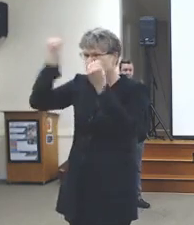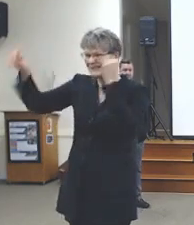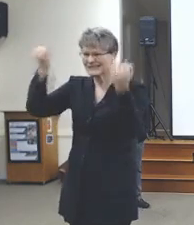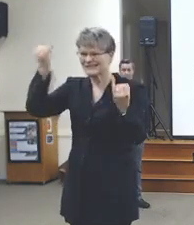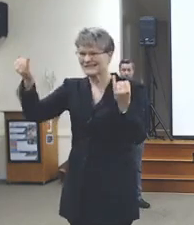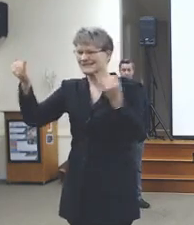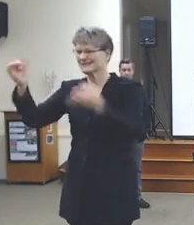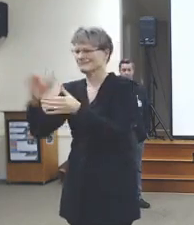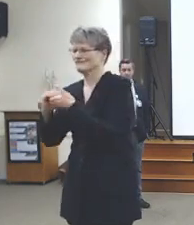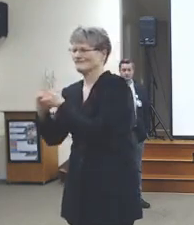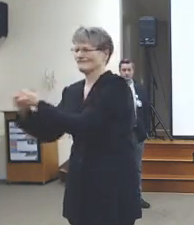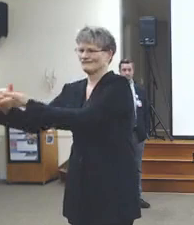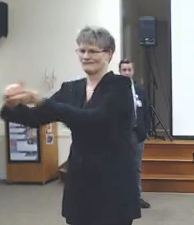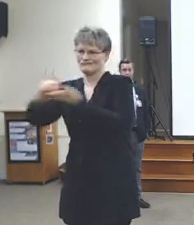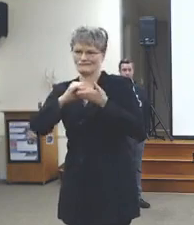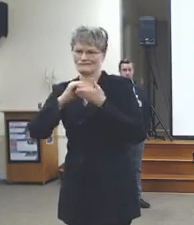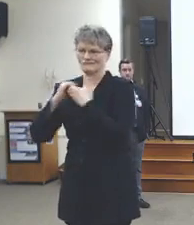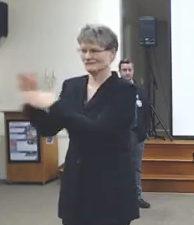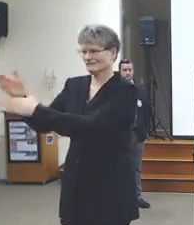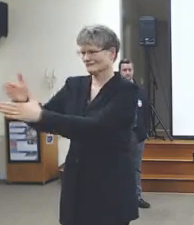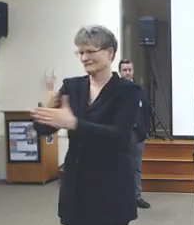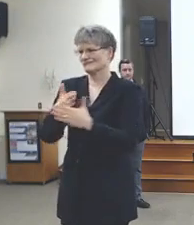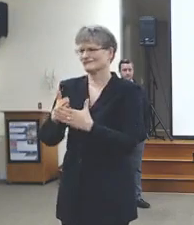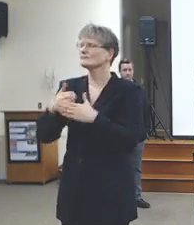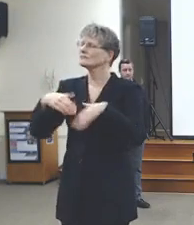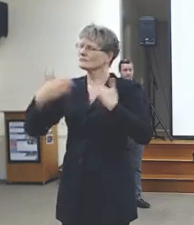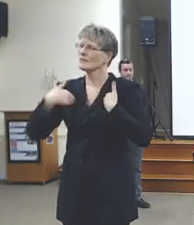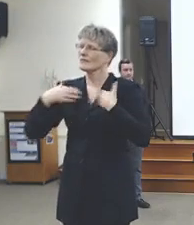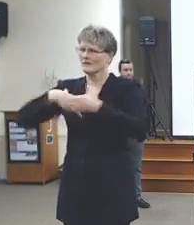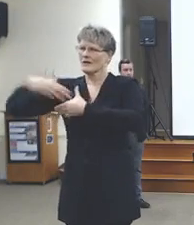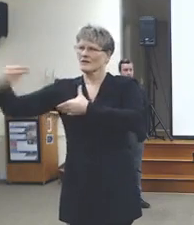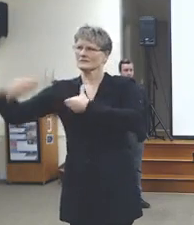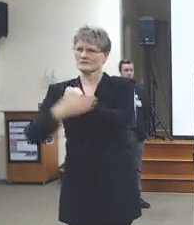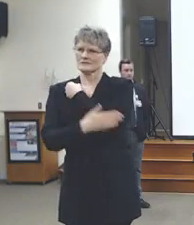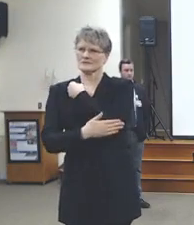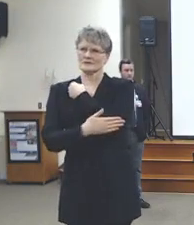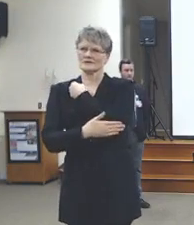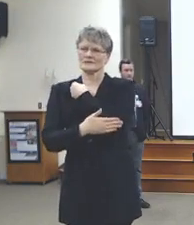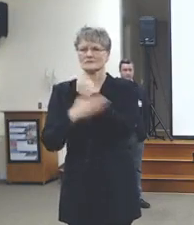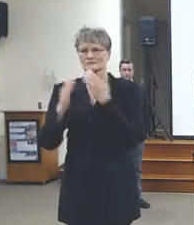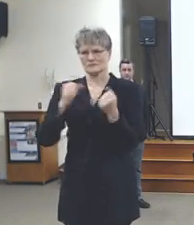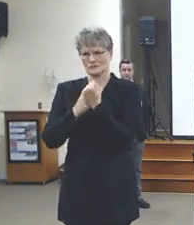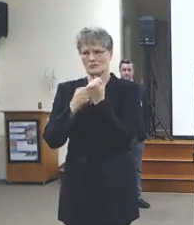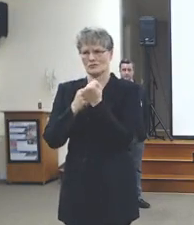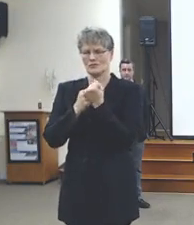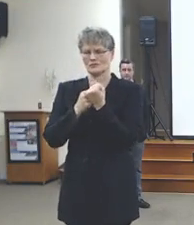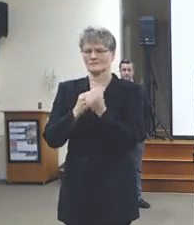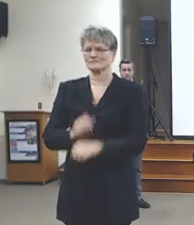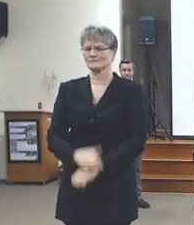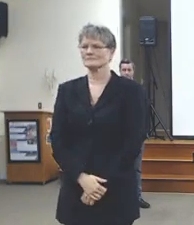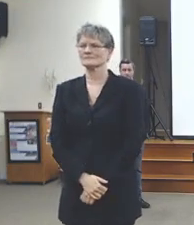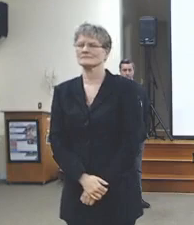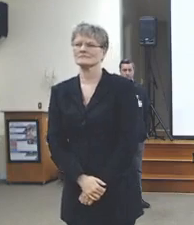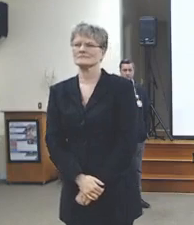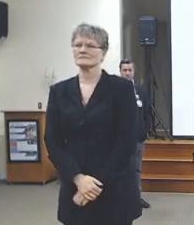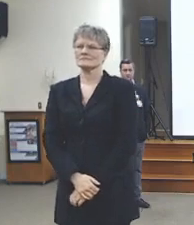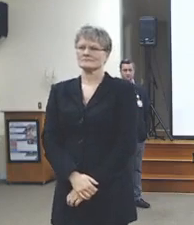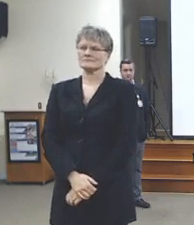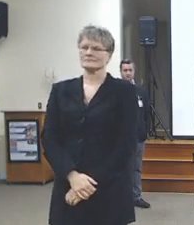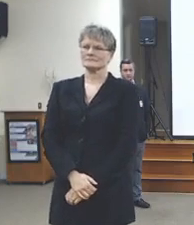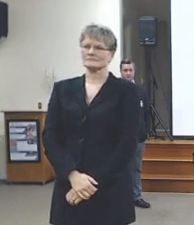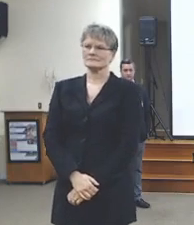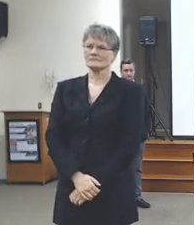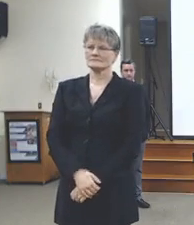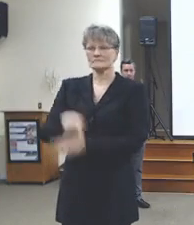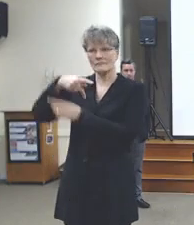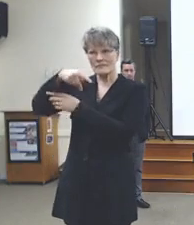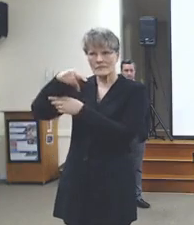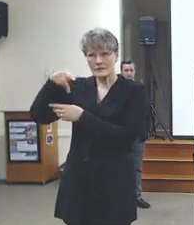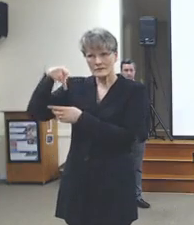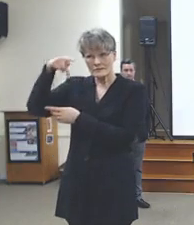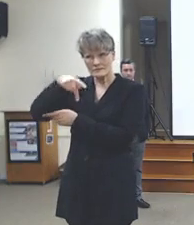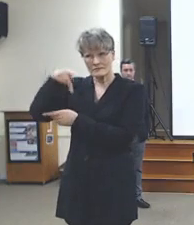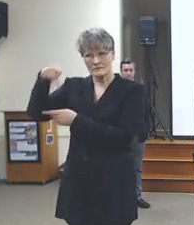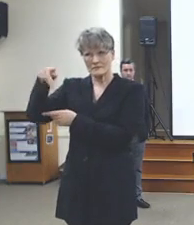then addressing the PPE, we also have been conserving and using it very